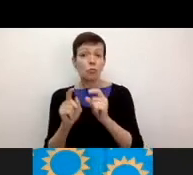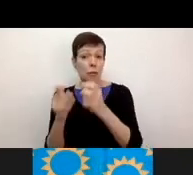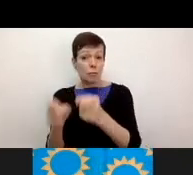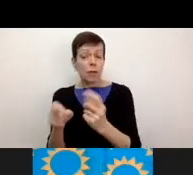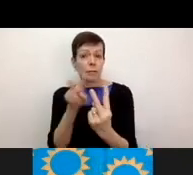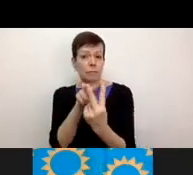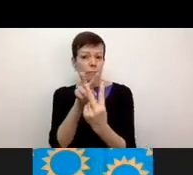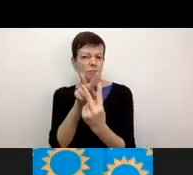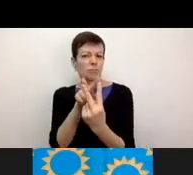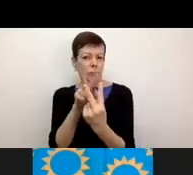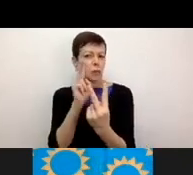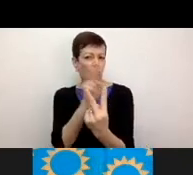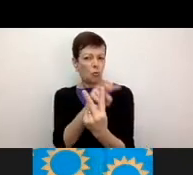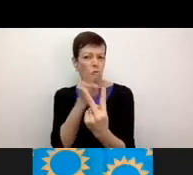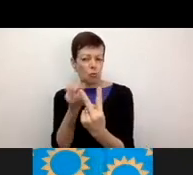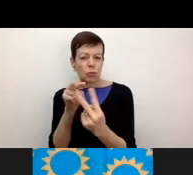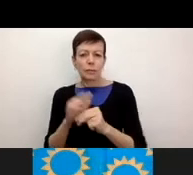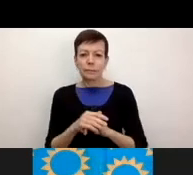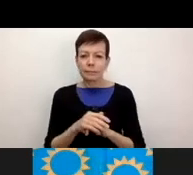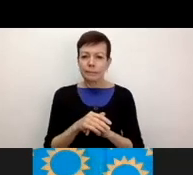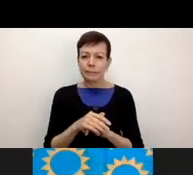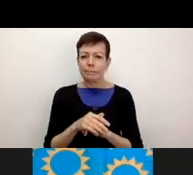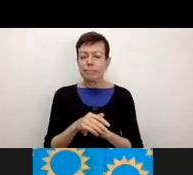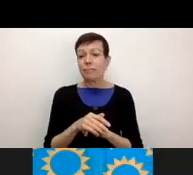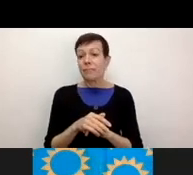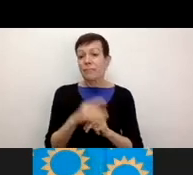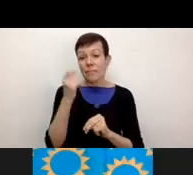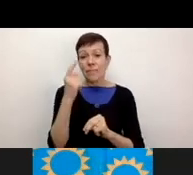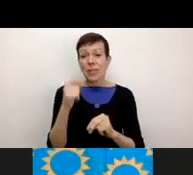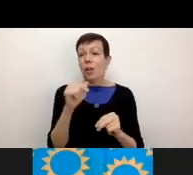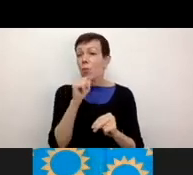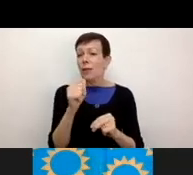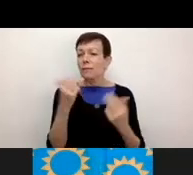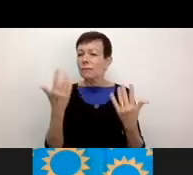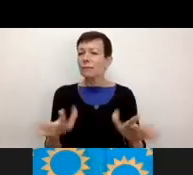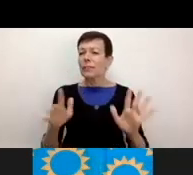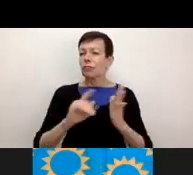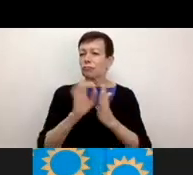And I say in general, because we have not fully built out the eligibility criteria.